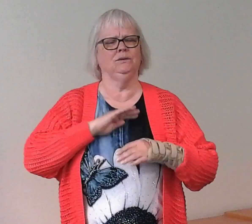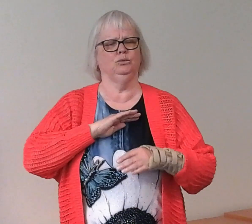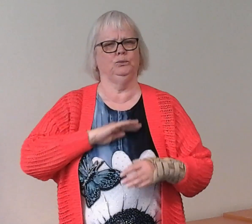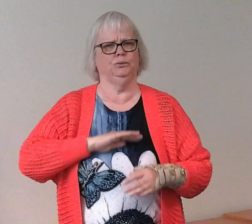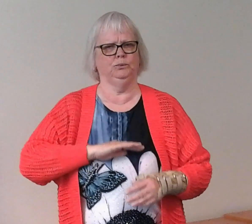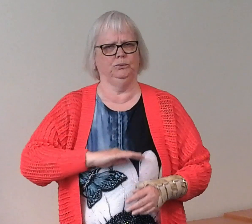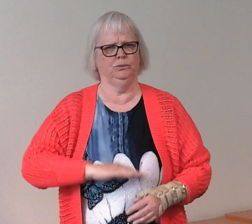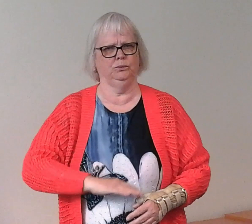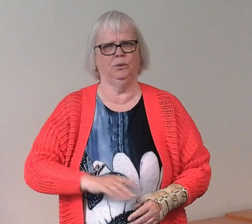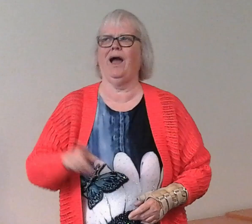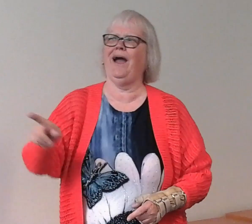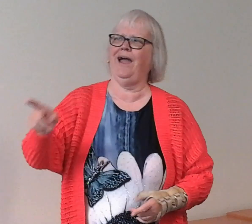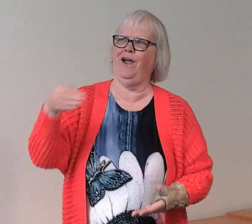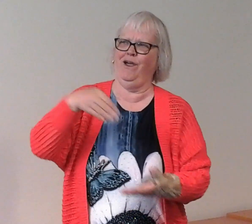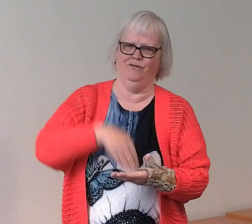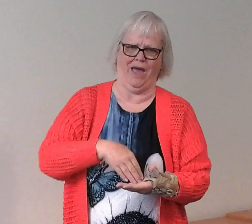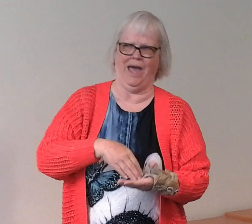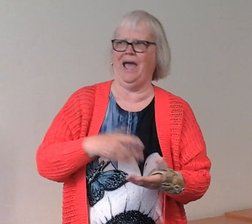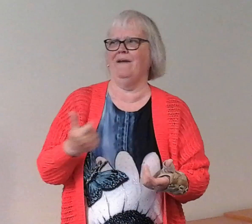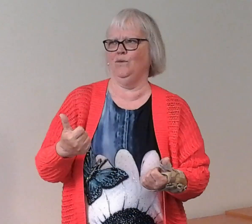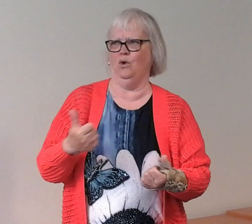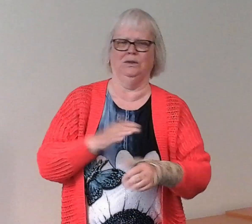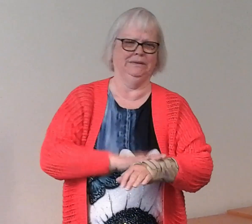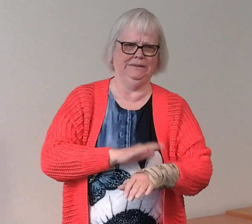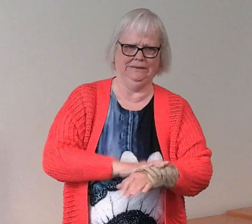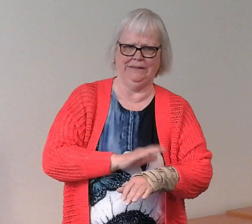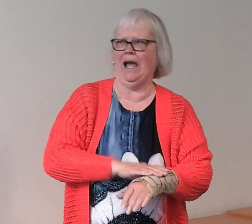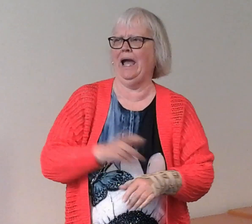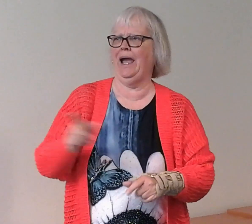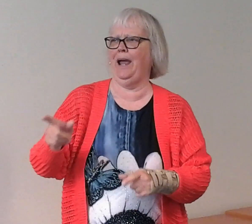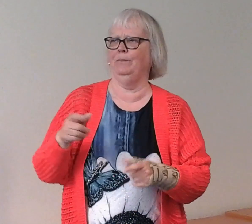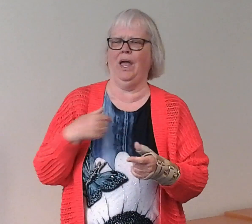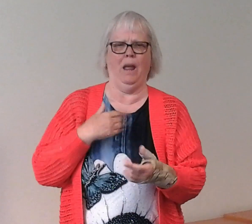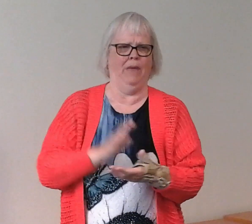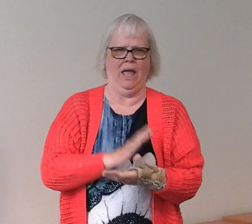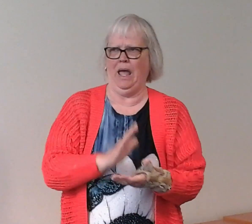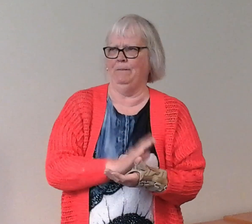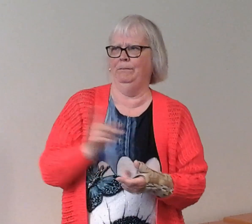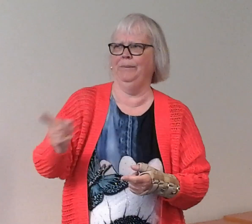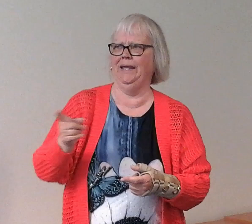interpreter was going to arise and you need to be calm before your appointment with the interpreter arriving in good time and ready to meet you before the